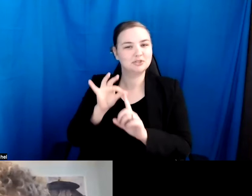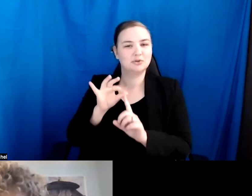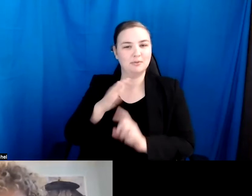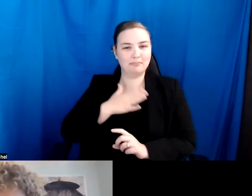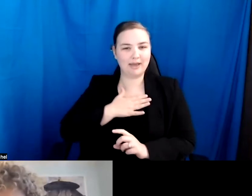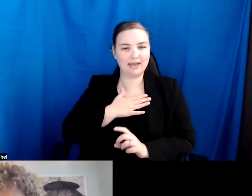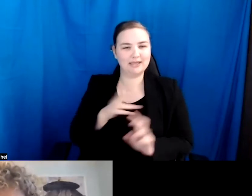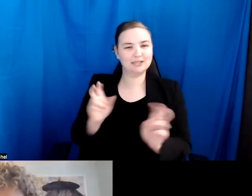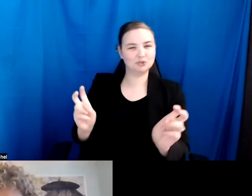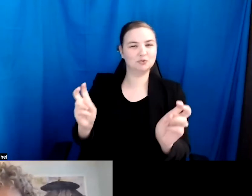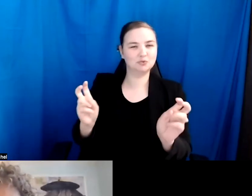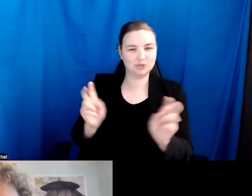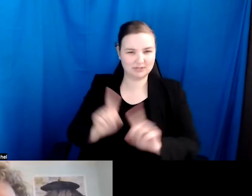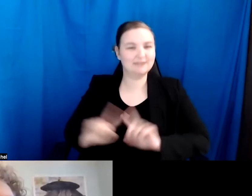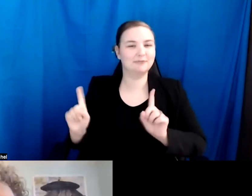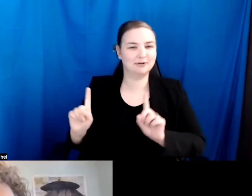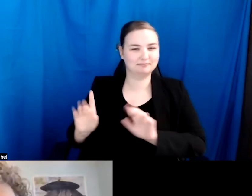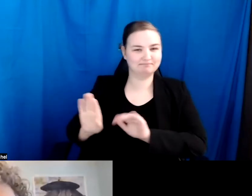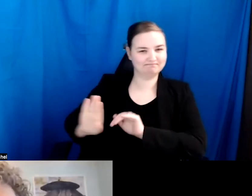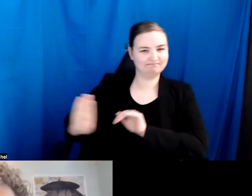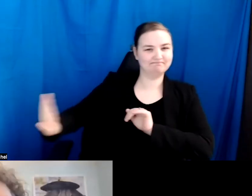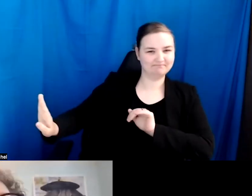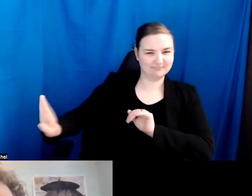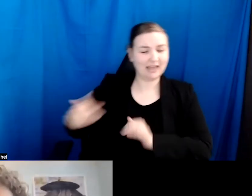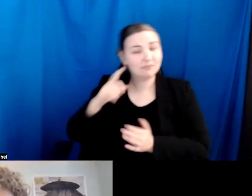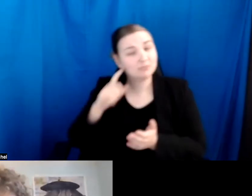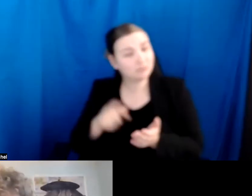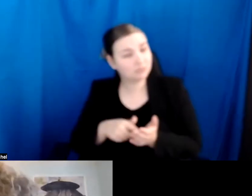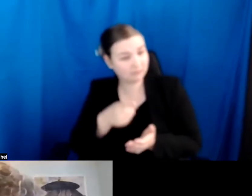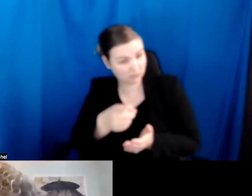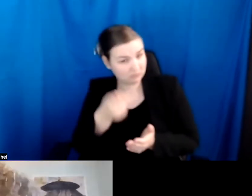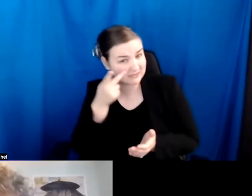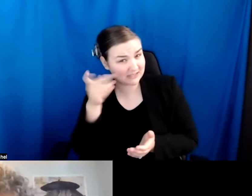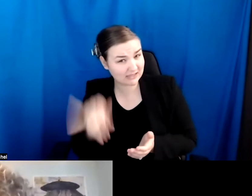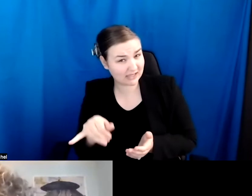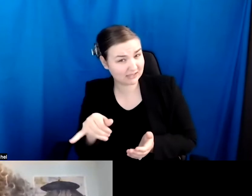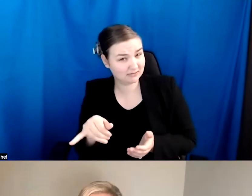and I wonder if you've seen that or how you've seen that change over time.